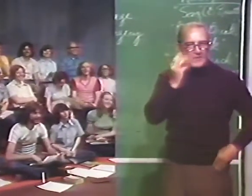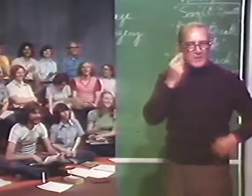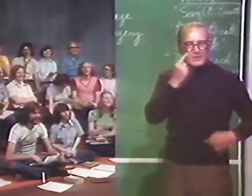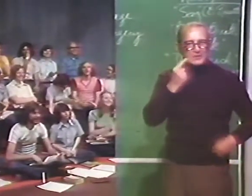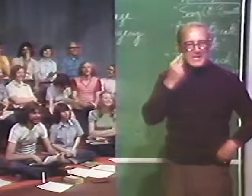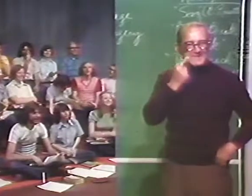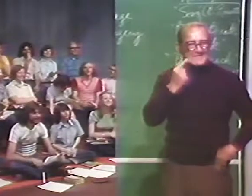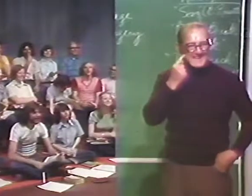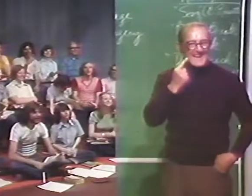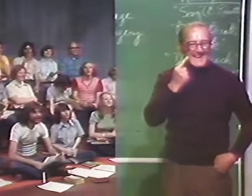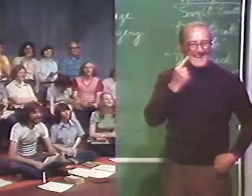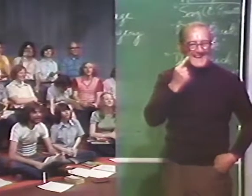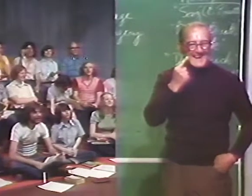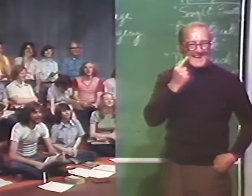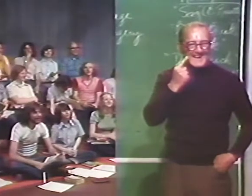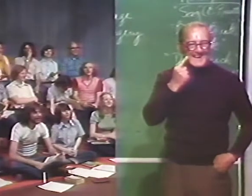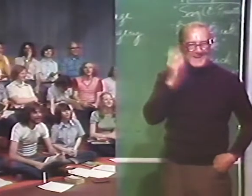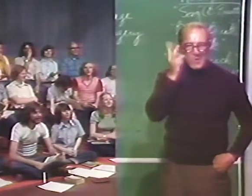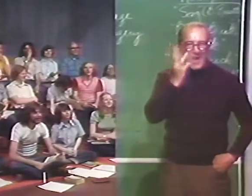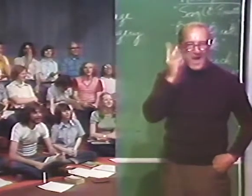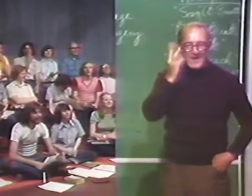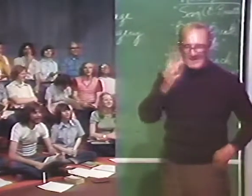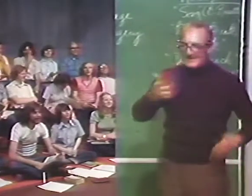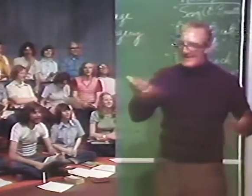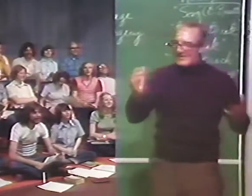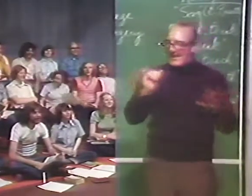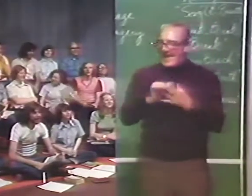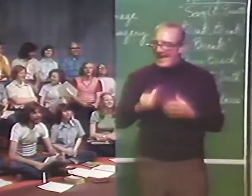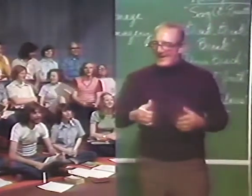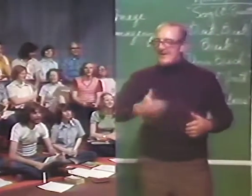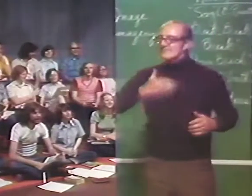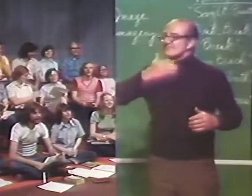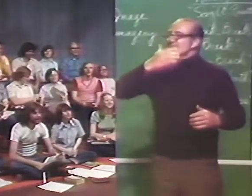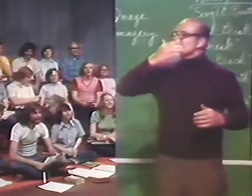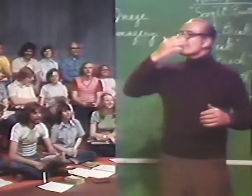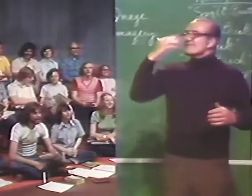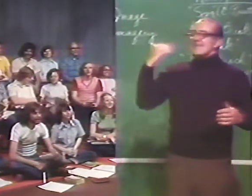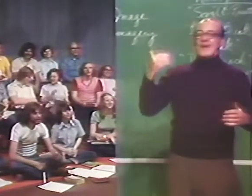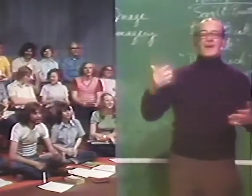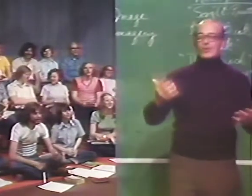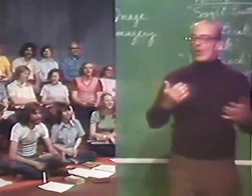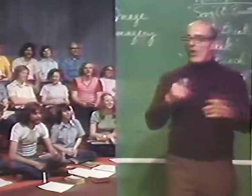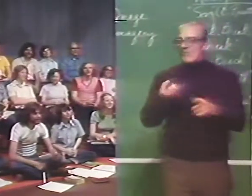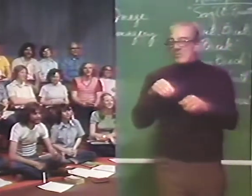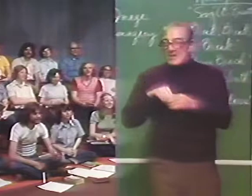WINE. ... WINE. [INHALES]